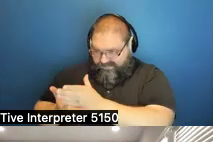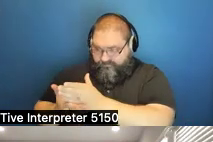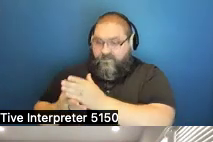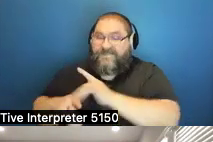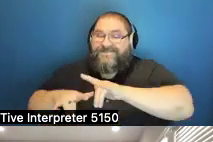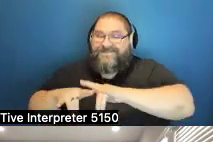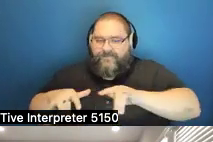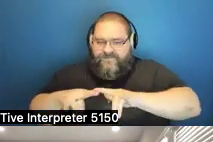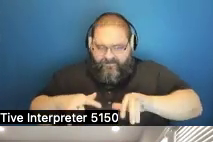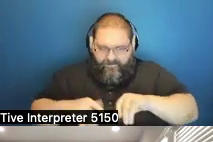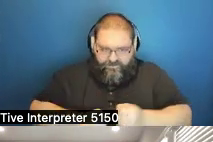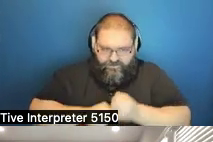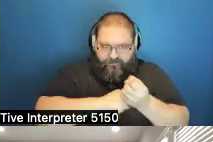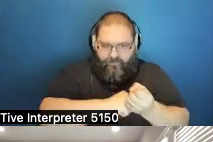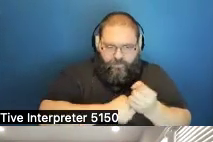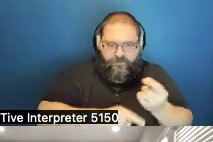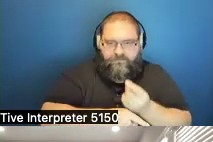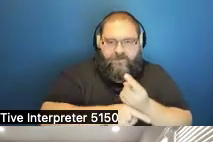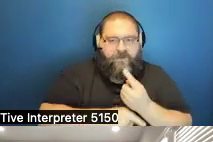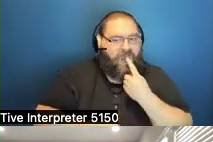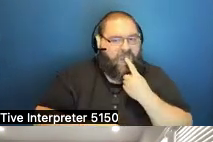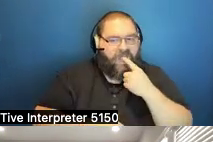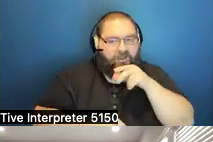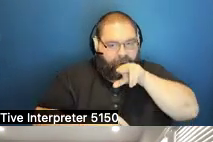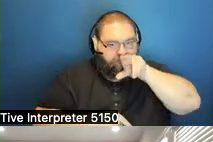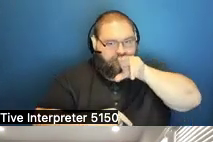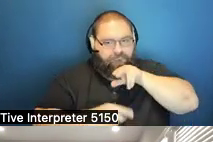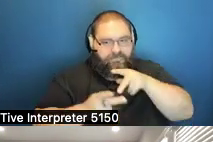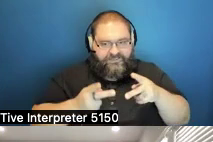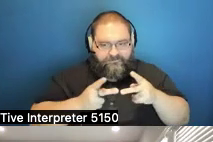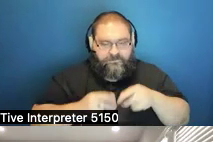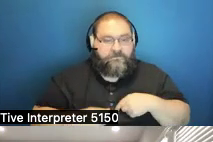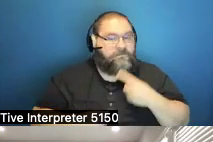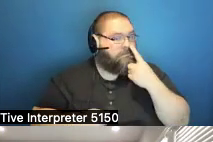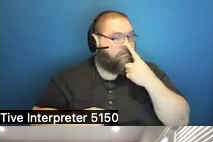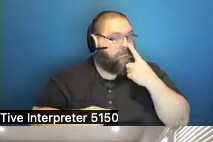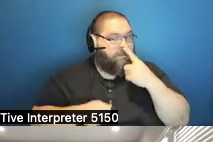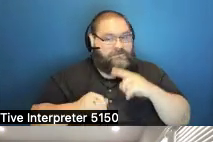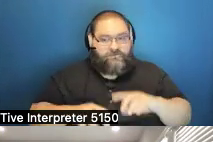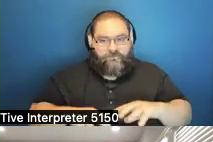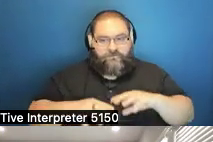19:45:11 Proper can pass it. 19:45:16 And go function,